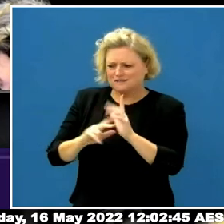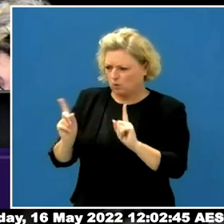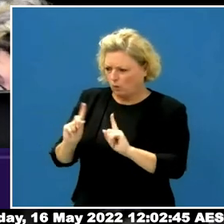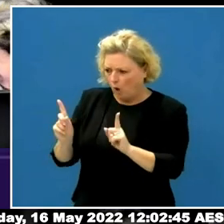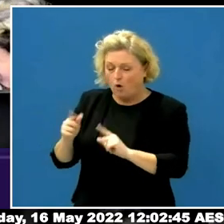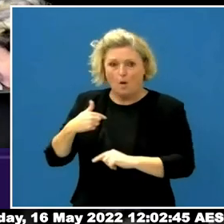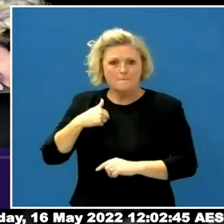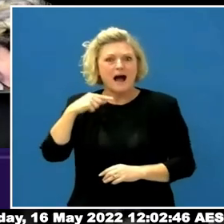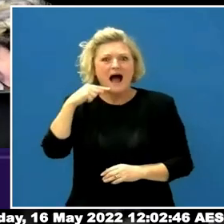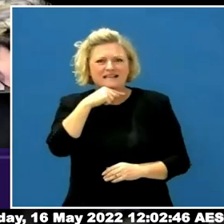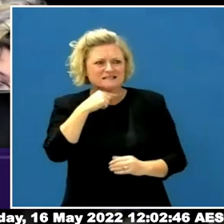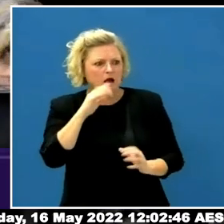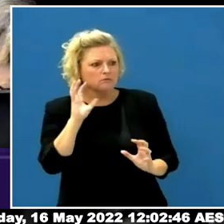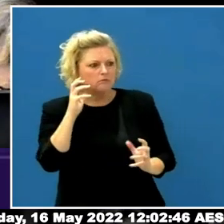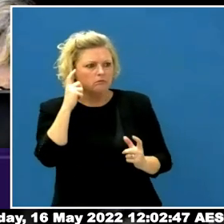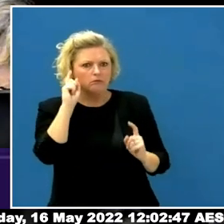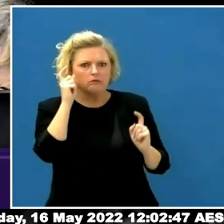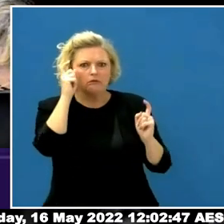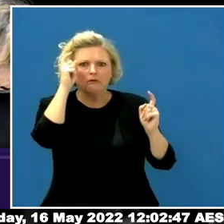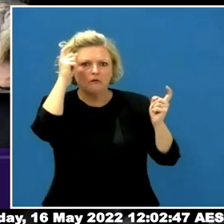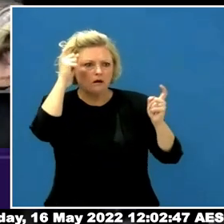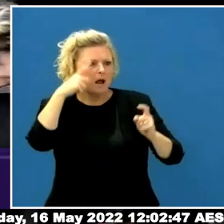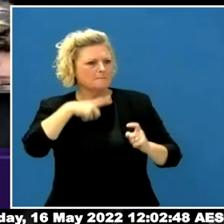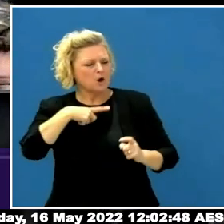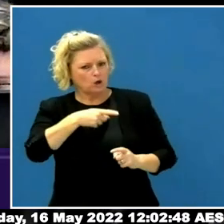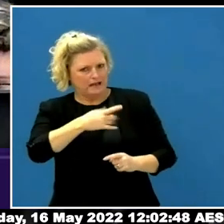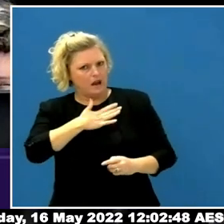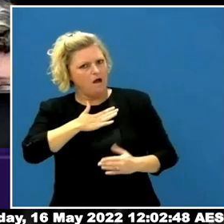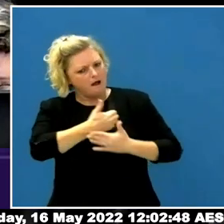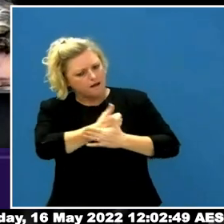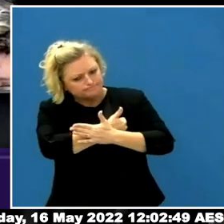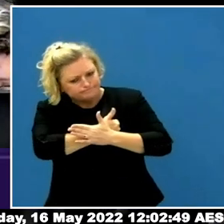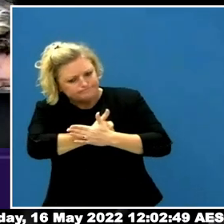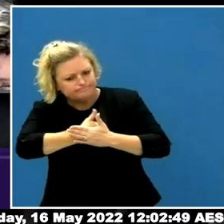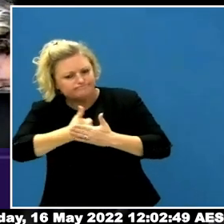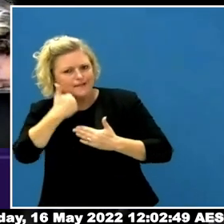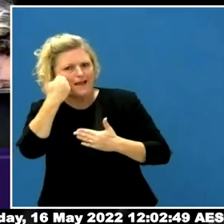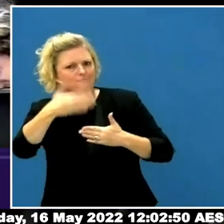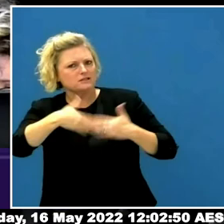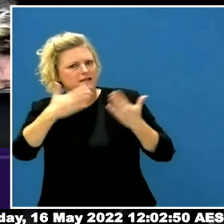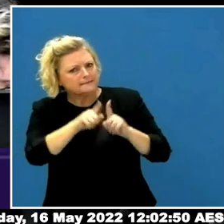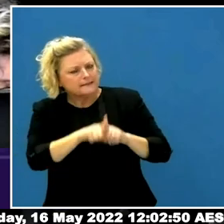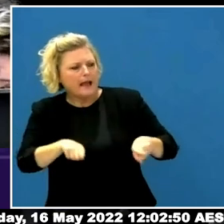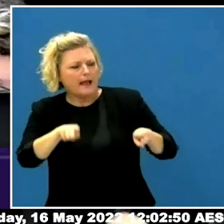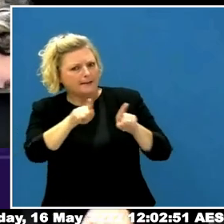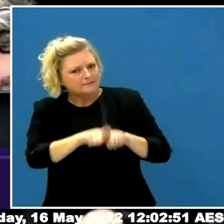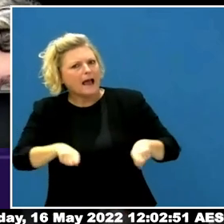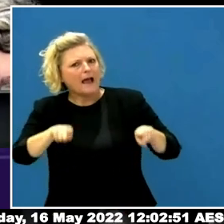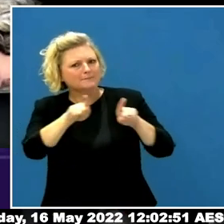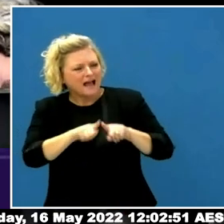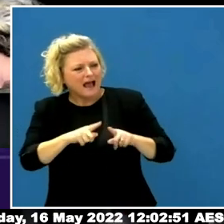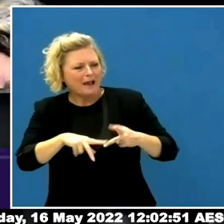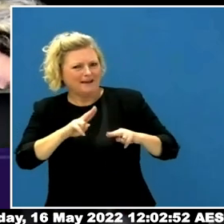Alright. SALLY: Because he's very routine, and when the routine wasn't going as